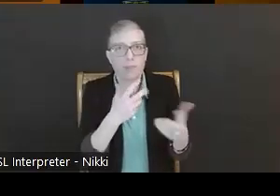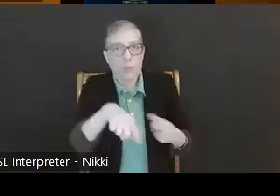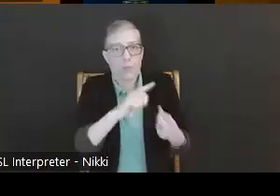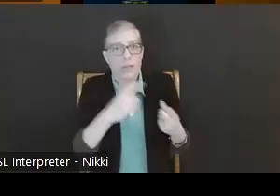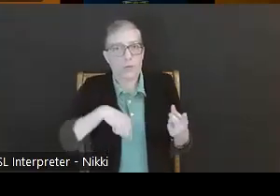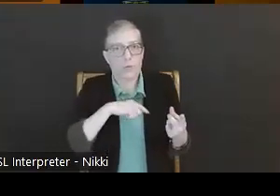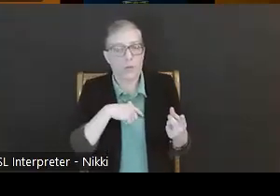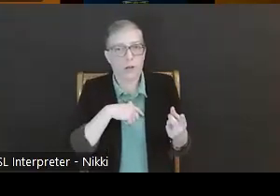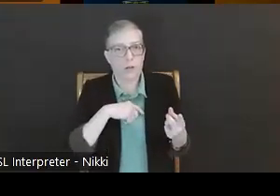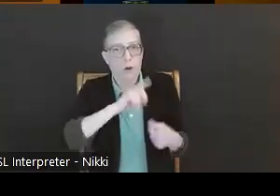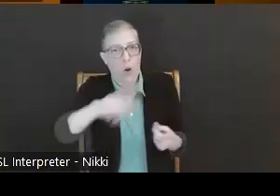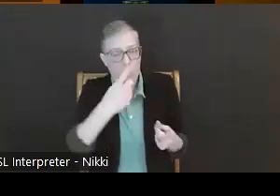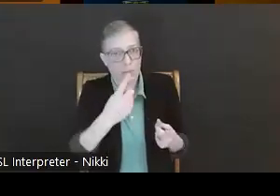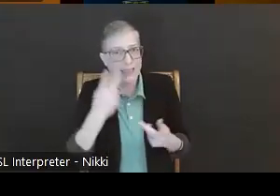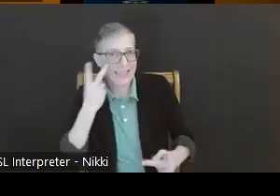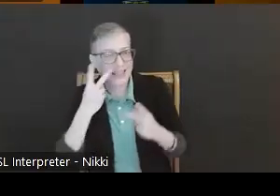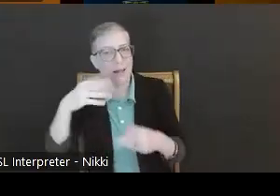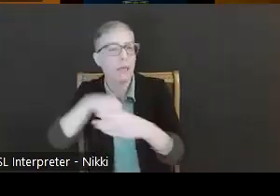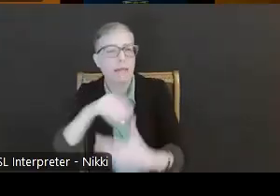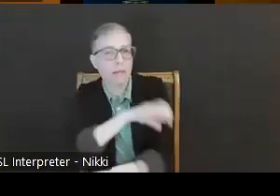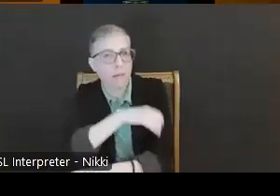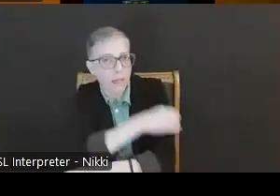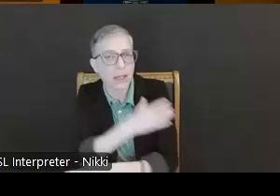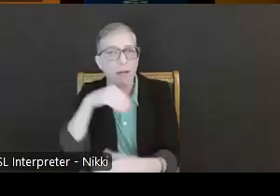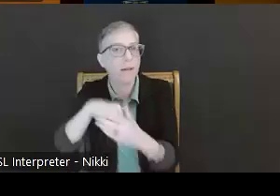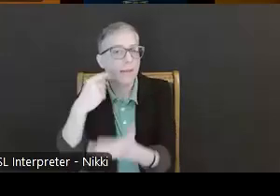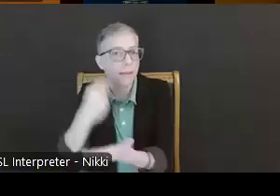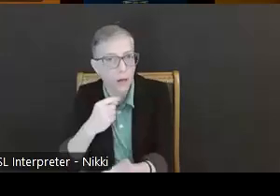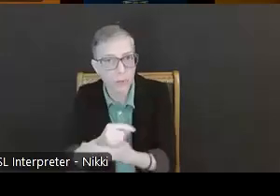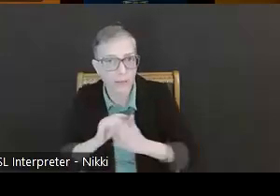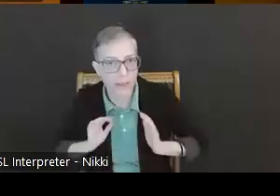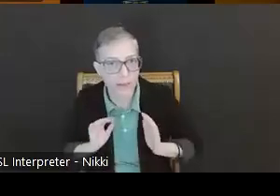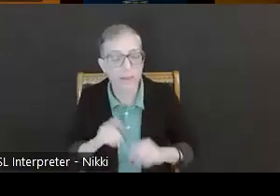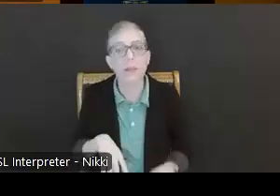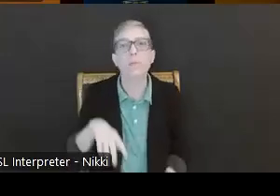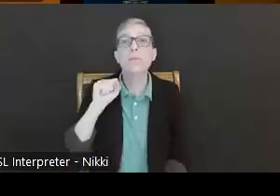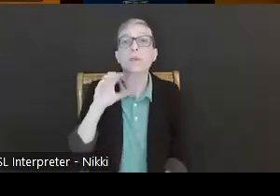then thinking about too a history between a diad so this is kind of an adaptively functioning cycle